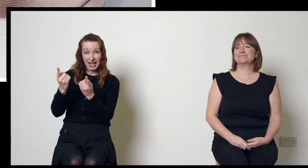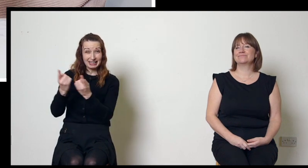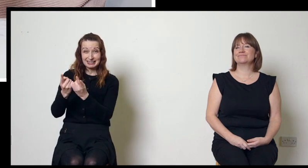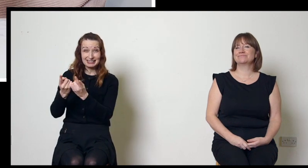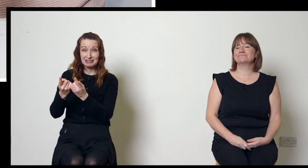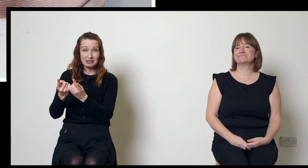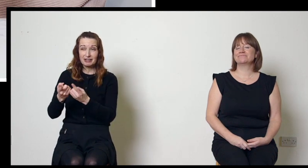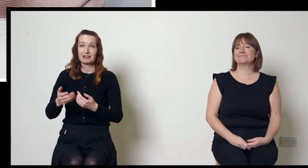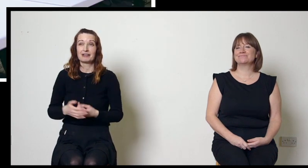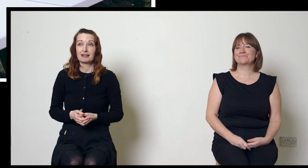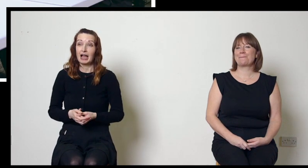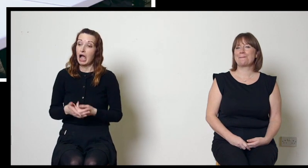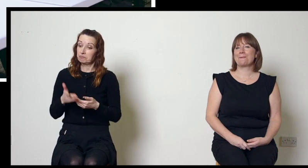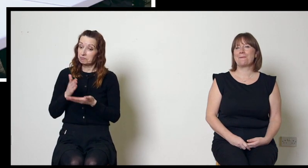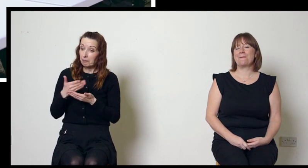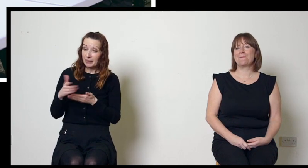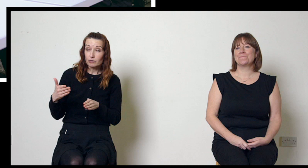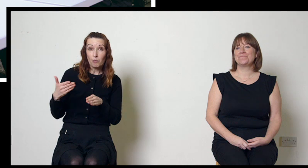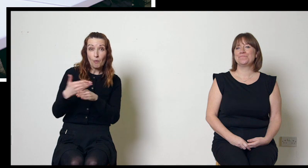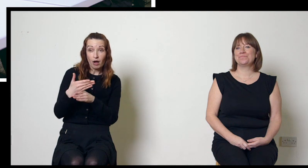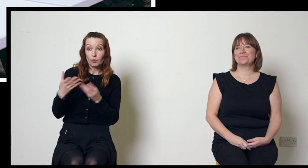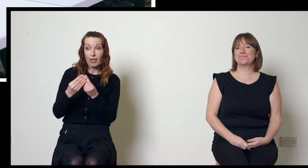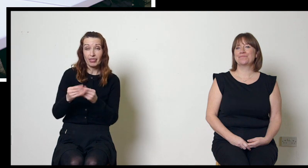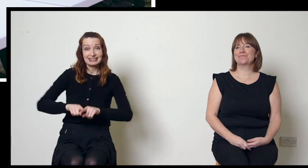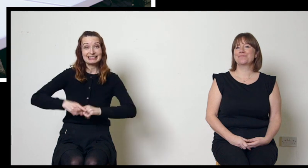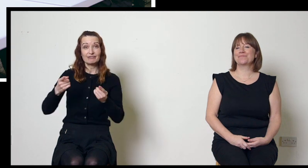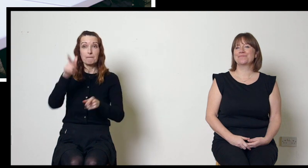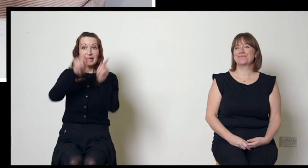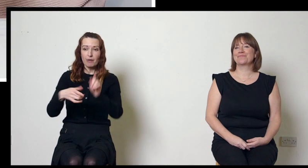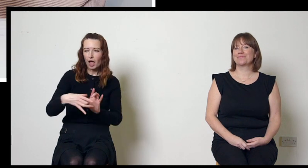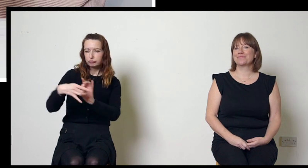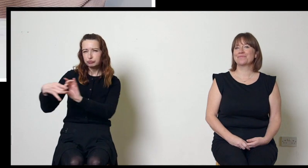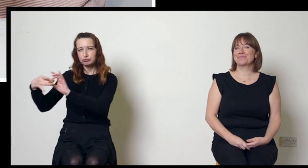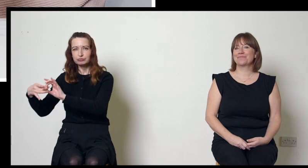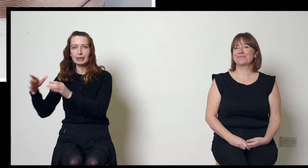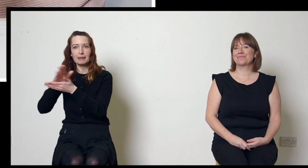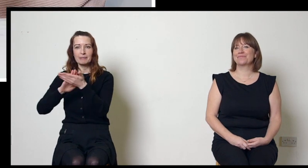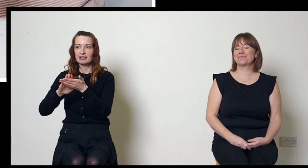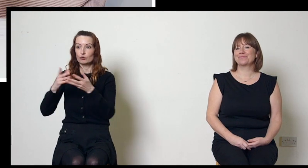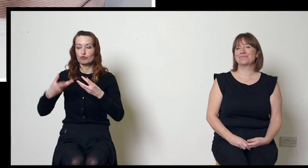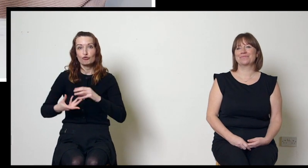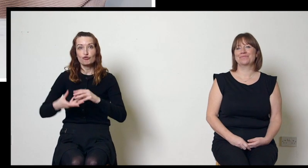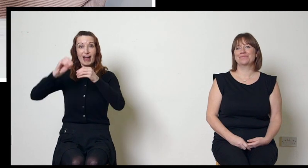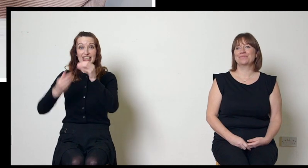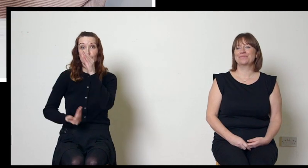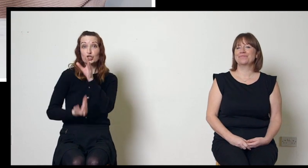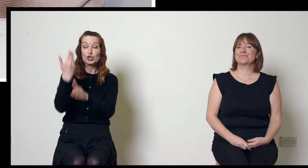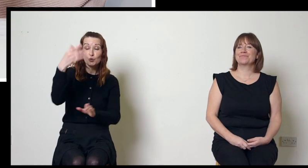And then just work with people that we've not worked with before and from that it’s created new connections and you know, it's really nice like,